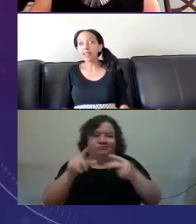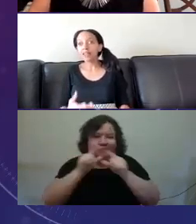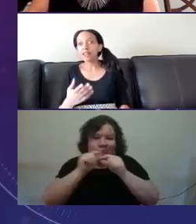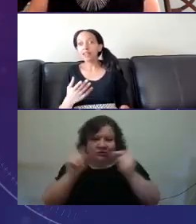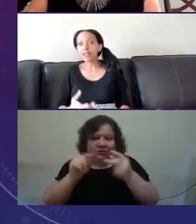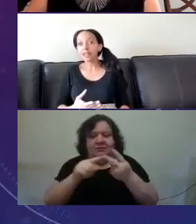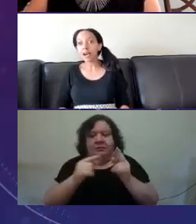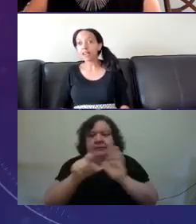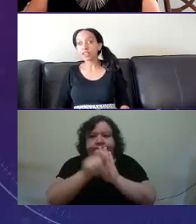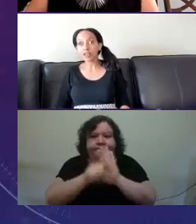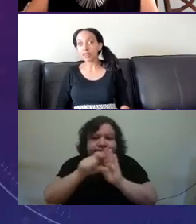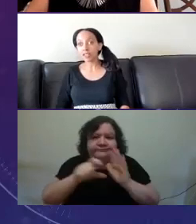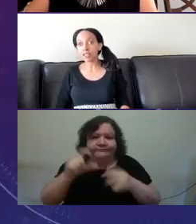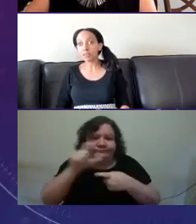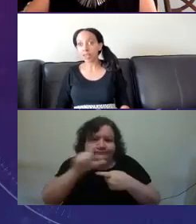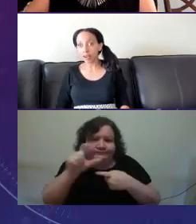gonna learn a lot of great things from Carrie